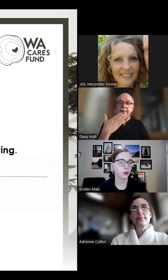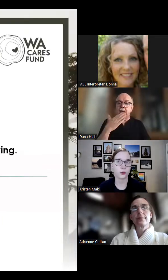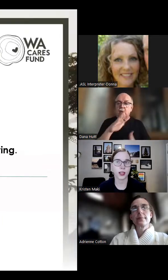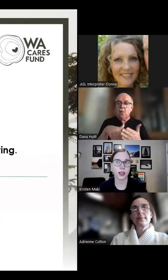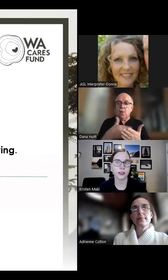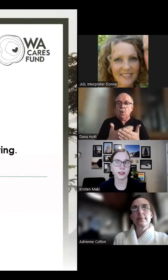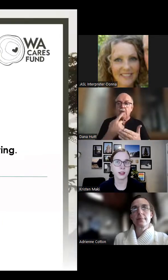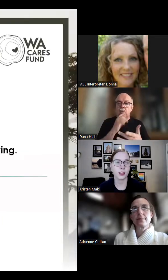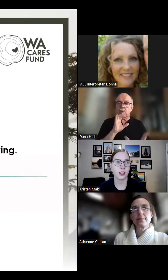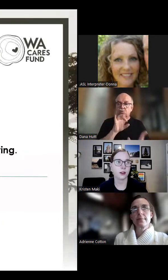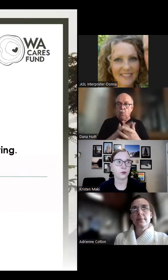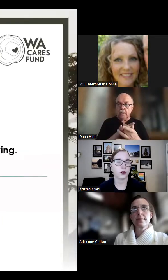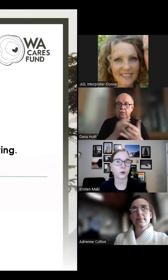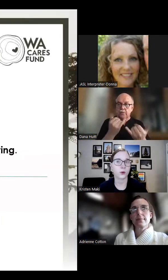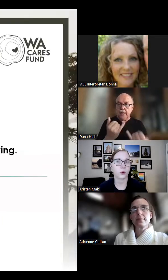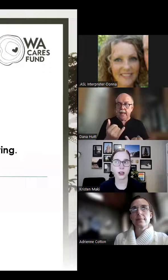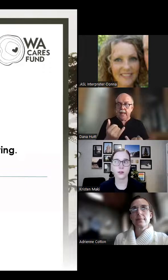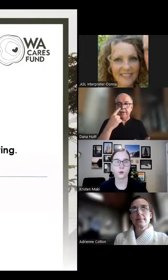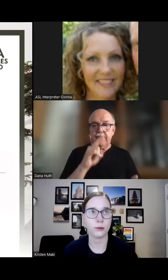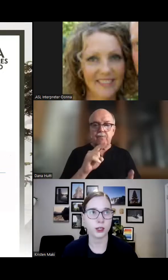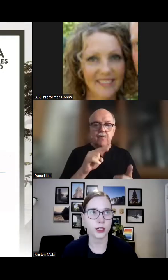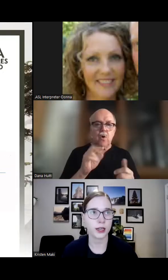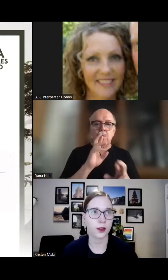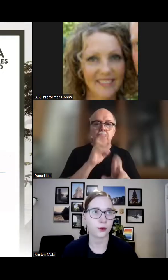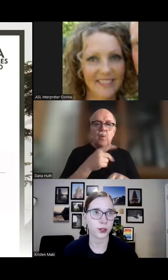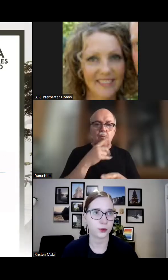are another option, so you can see if a home